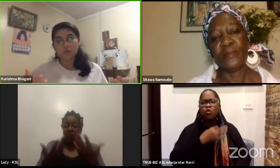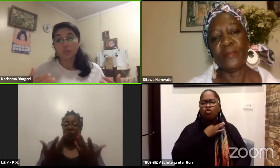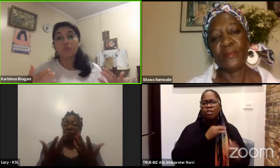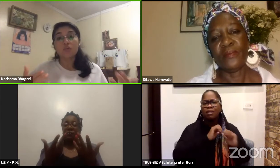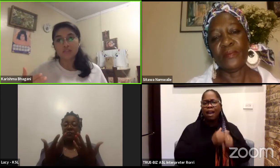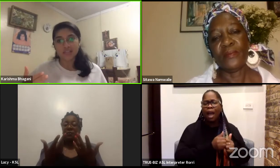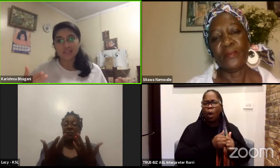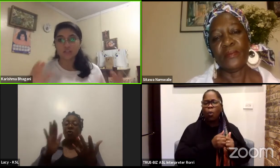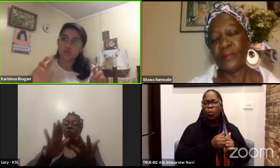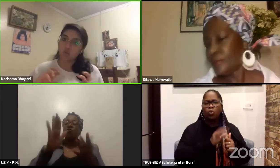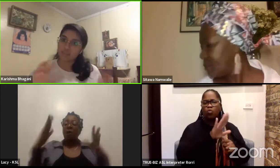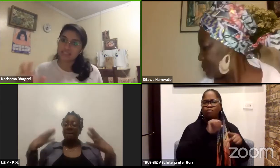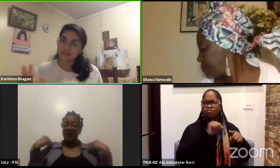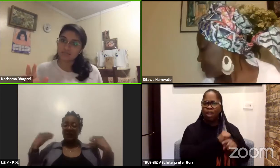or your process is non-western.